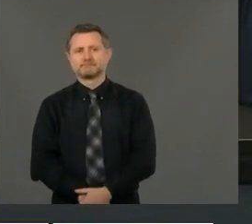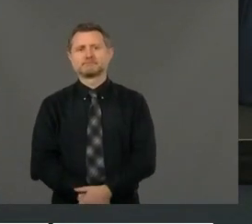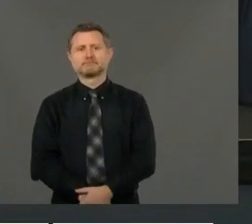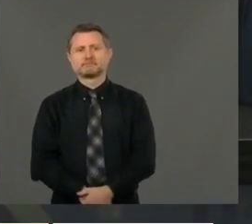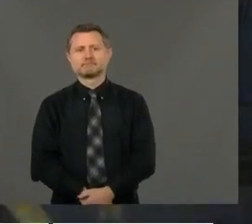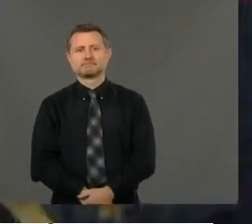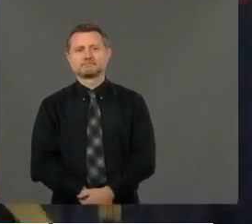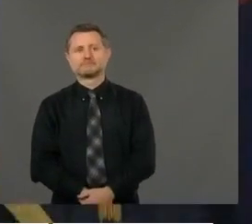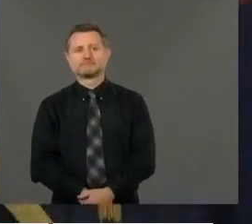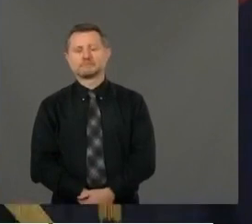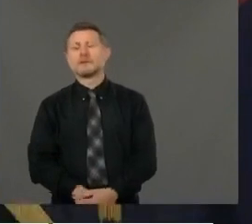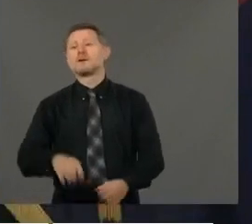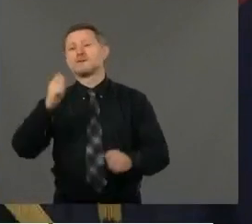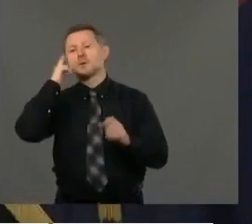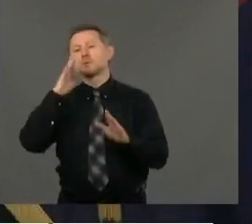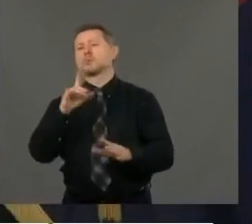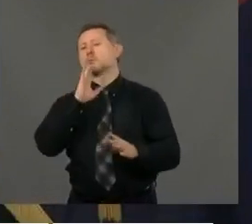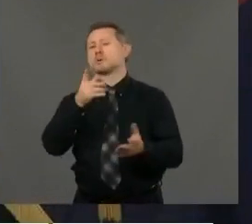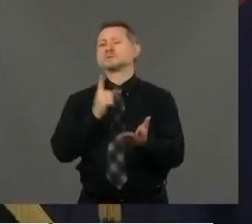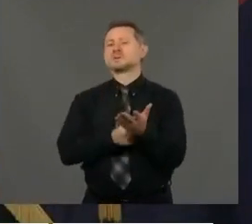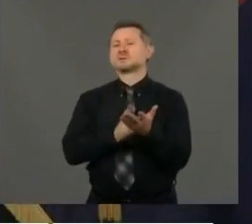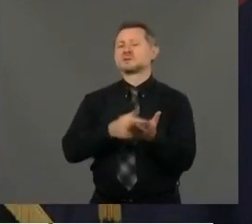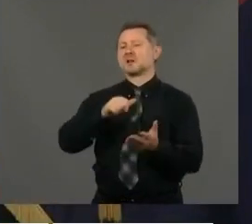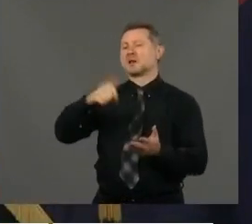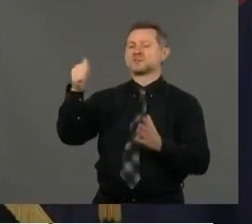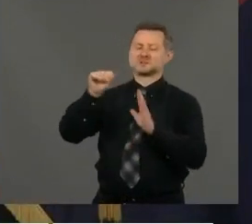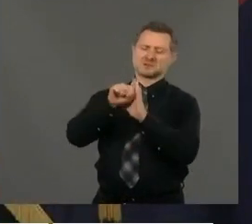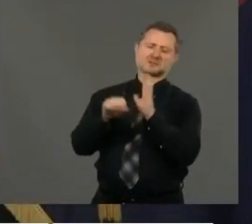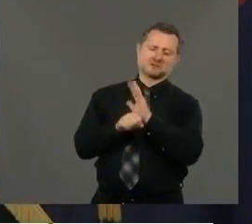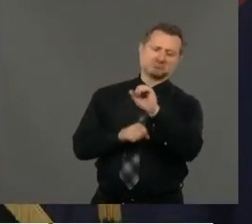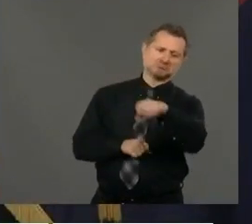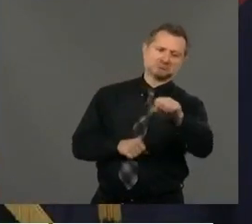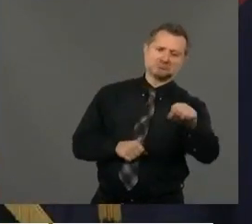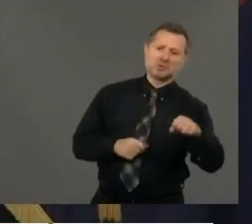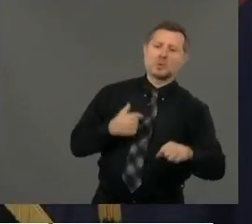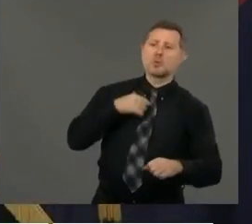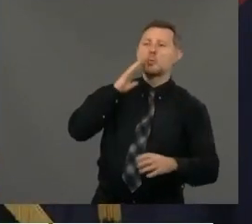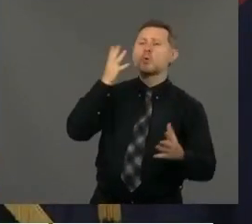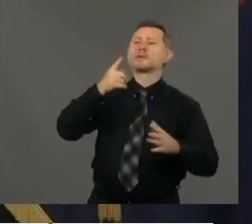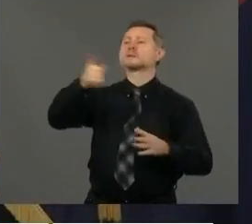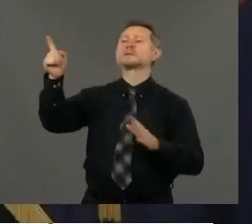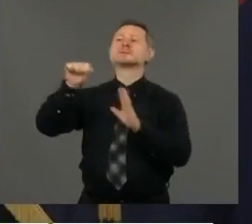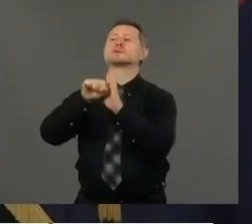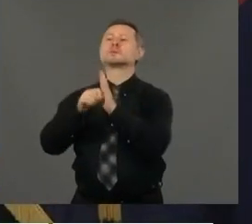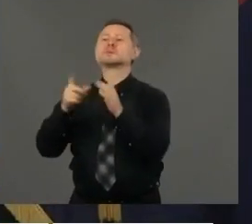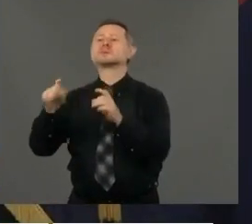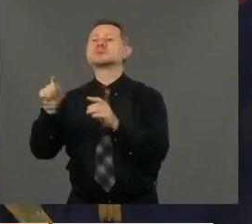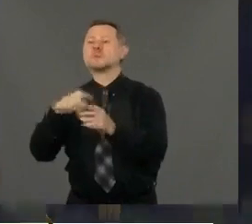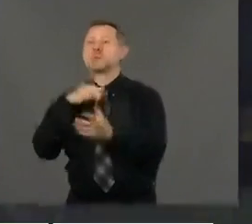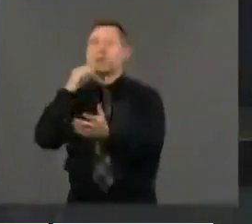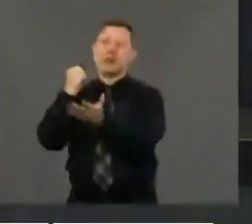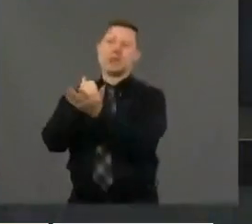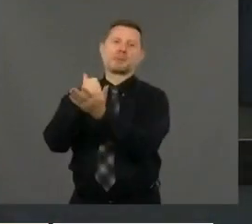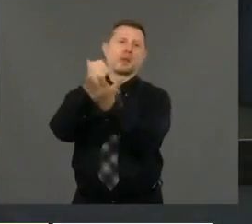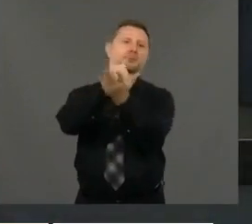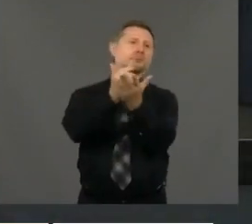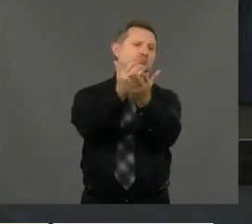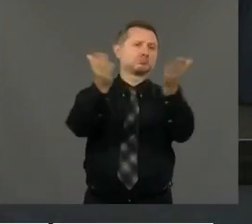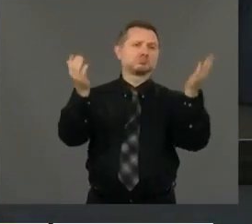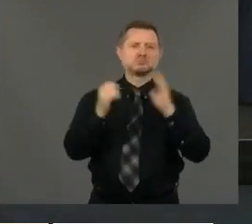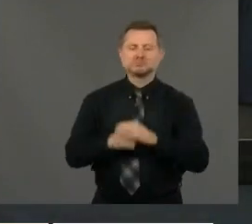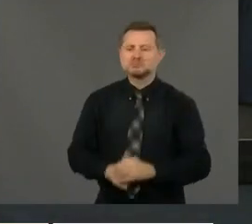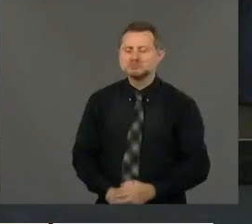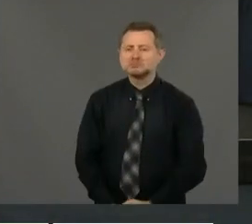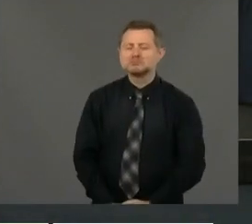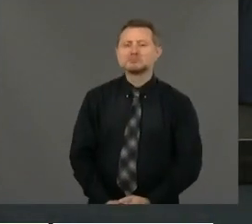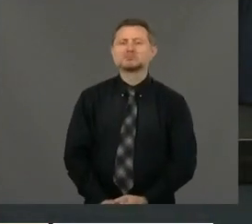INFECTION RATE DOWN, GREAT.